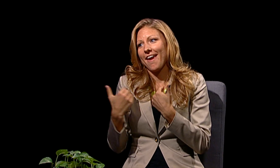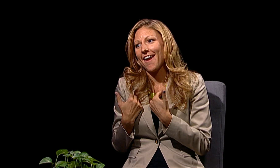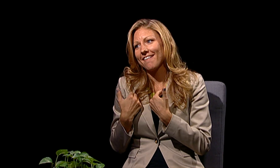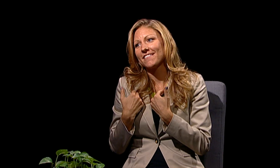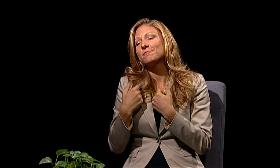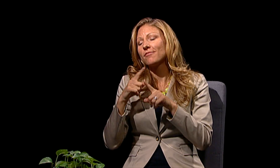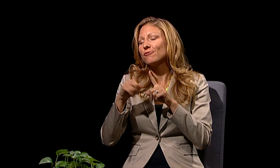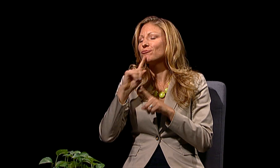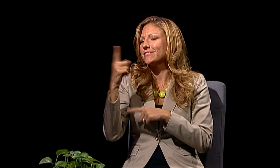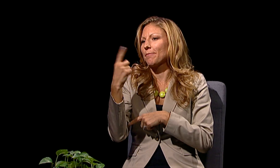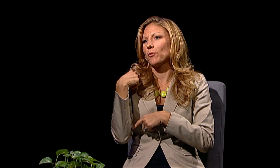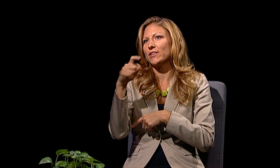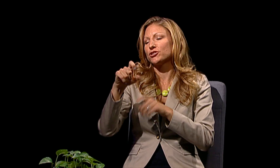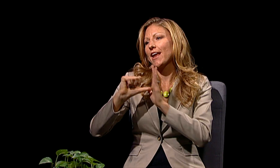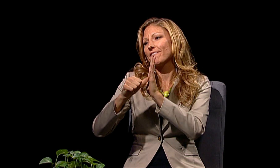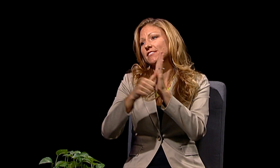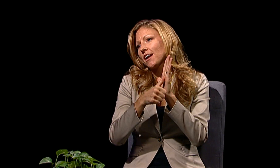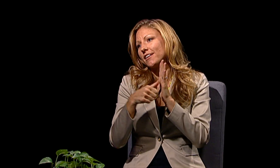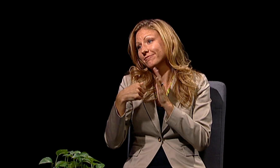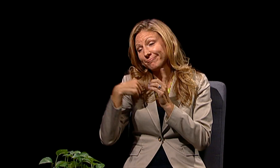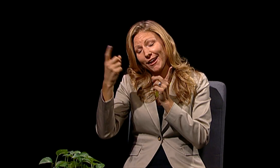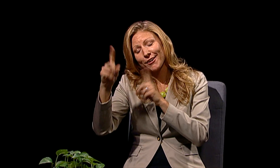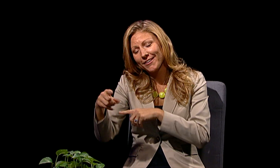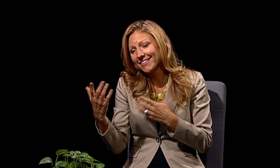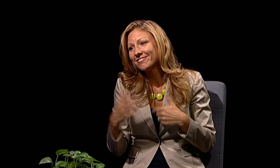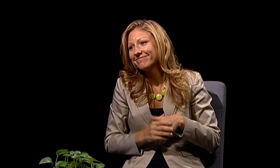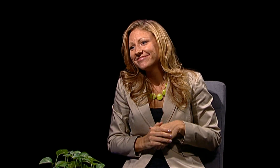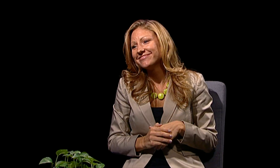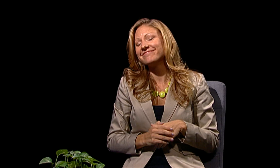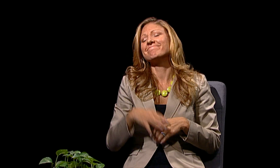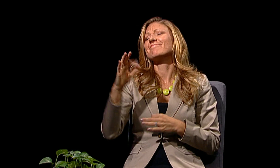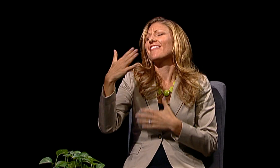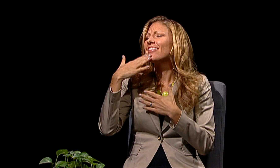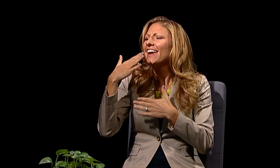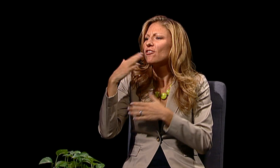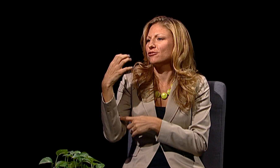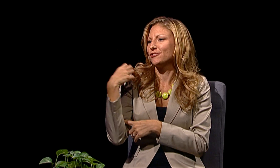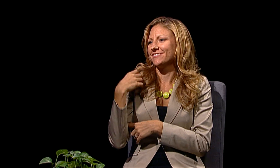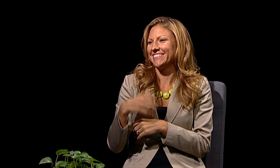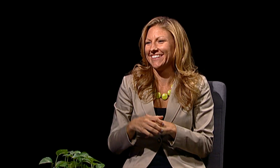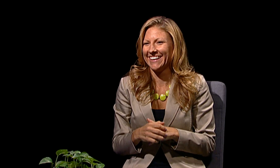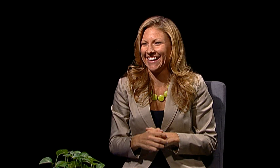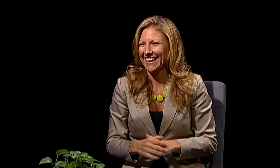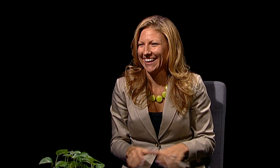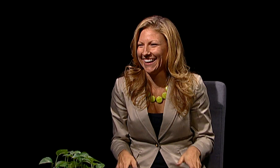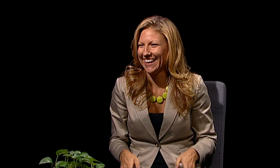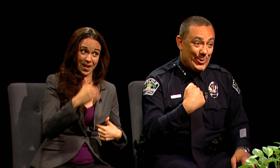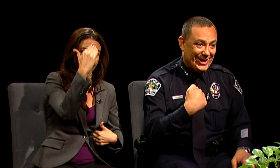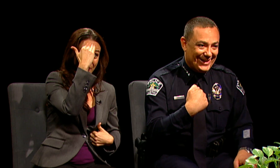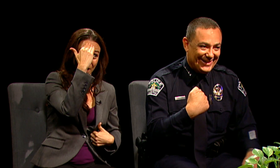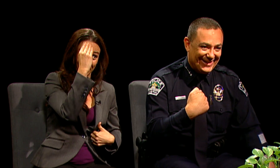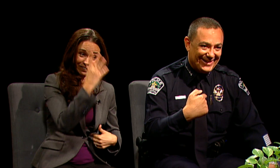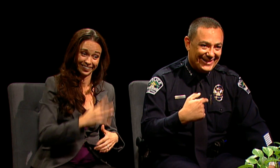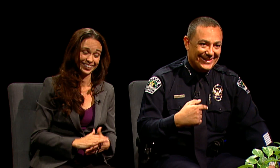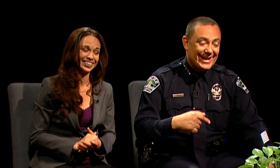IS NOT ALWAYS COMMON. YES. SO WE REALLY NEED TO EMPHASIZE THAT. BELIEVE ME, I KNOW.